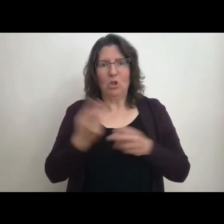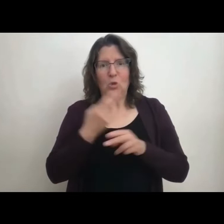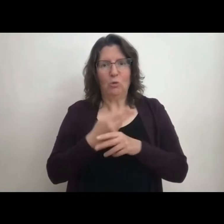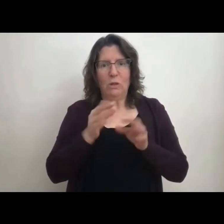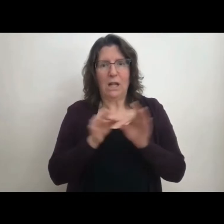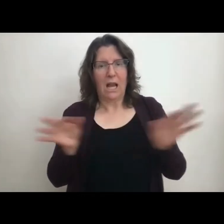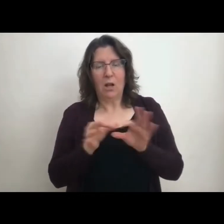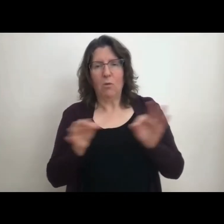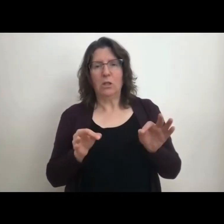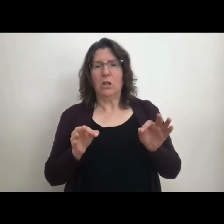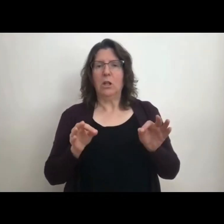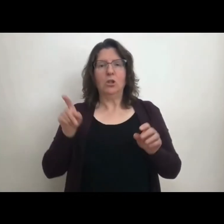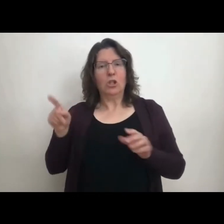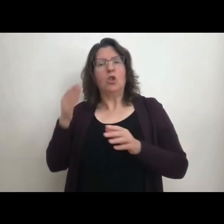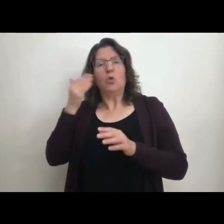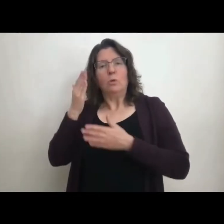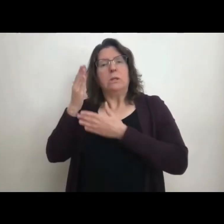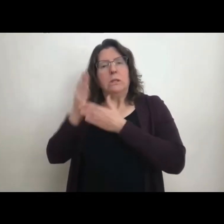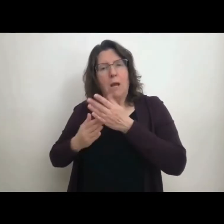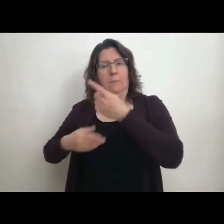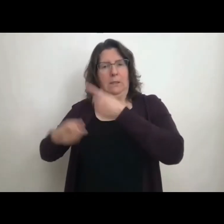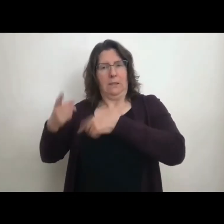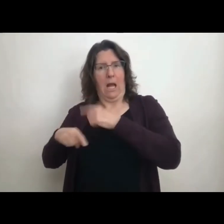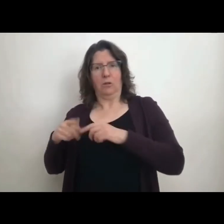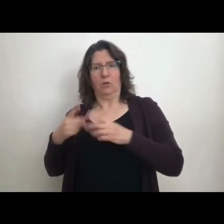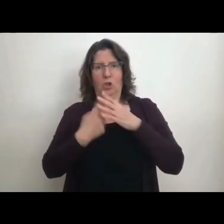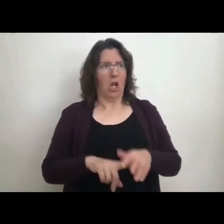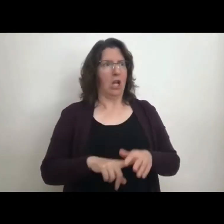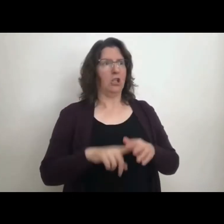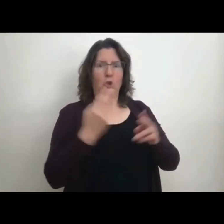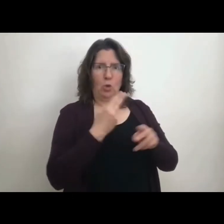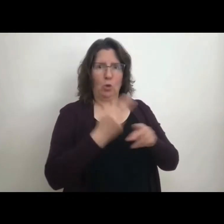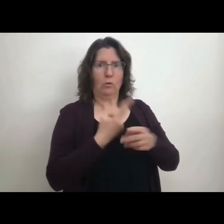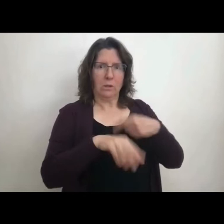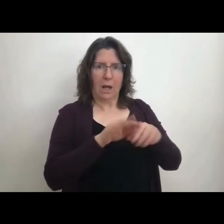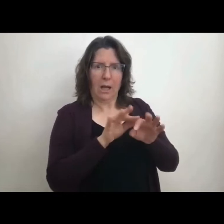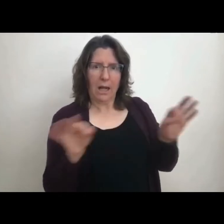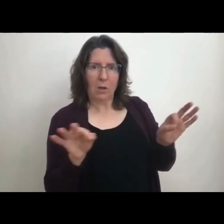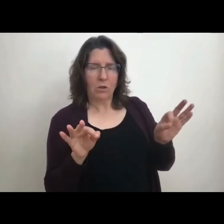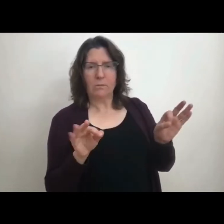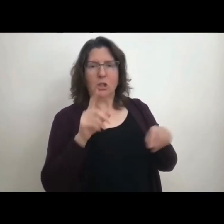She knew some sign language but was then forced to use it more deliberately